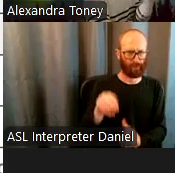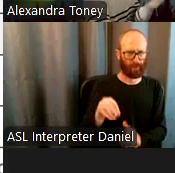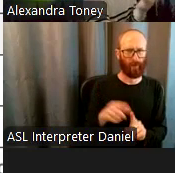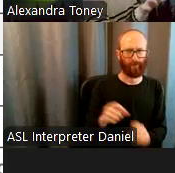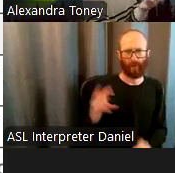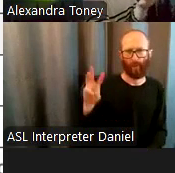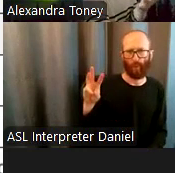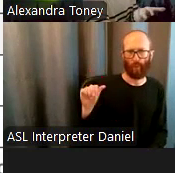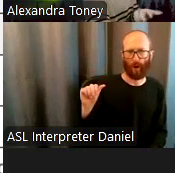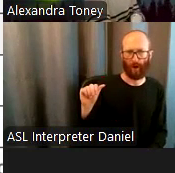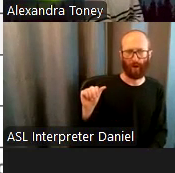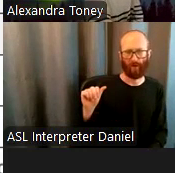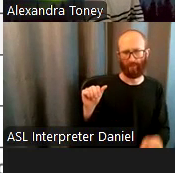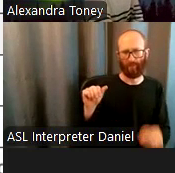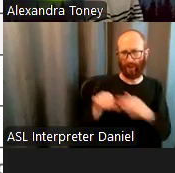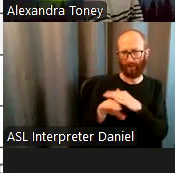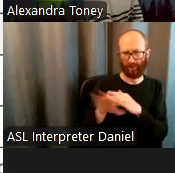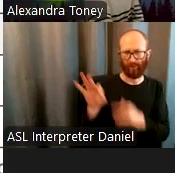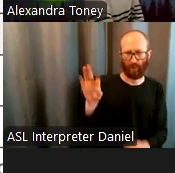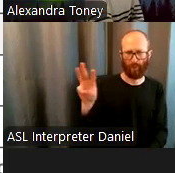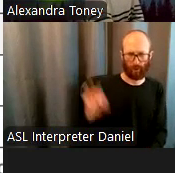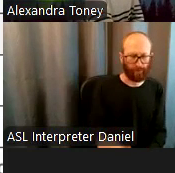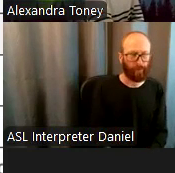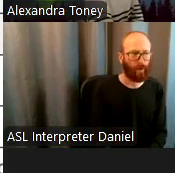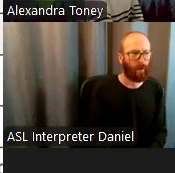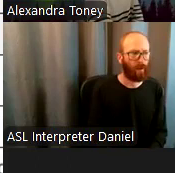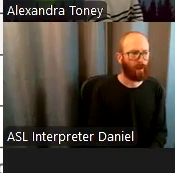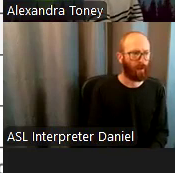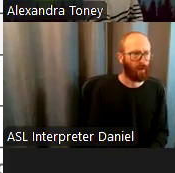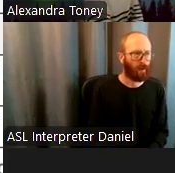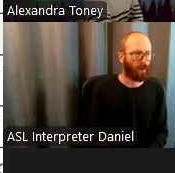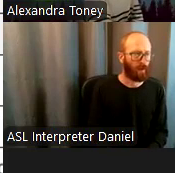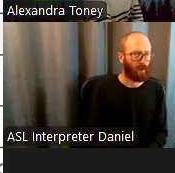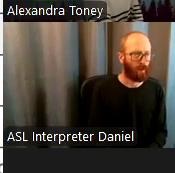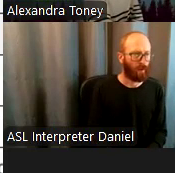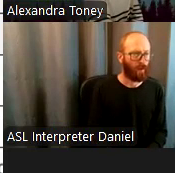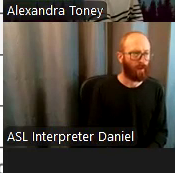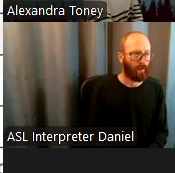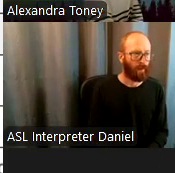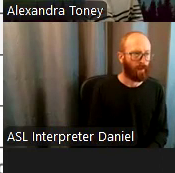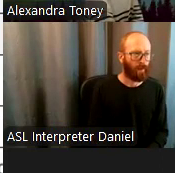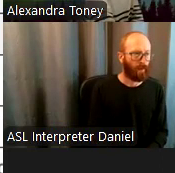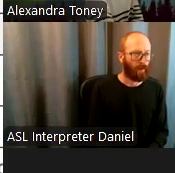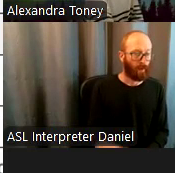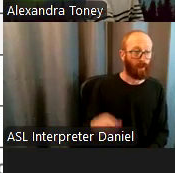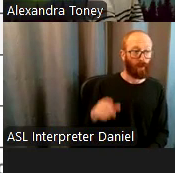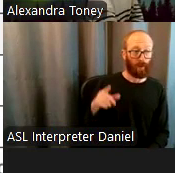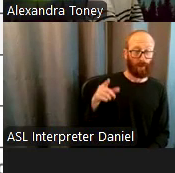also hyperlinked here - that can be a helpful model to help unpack the how's